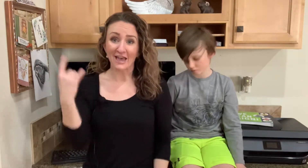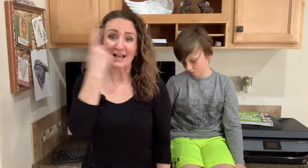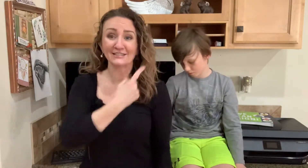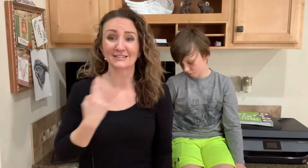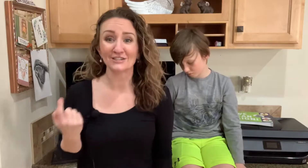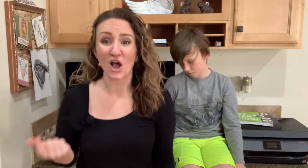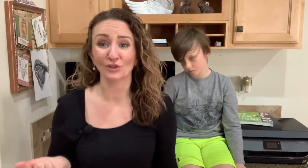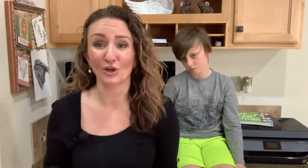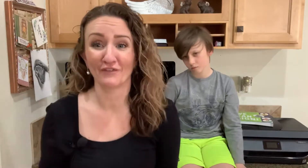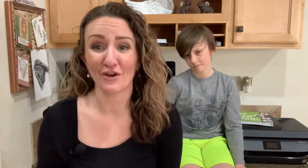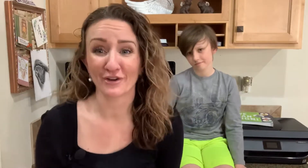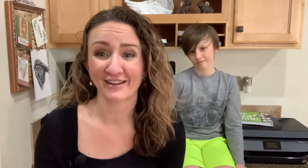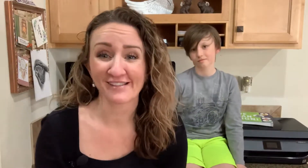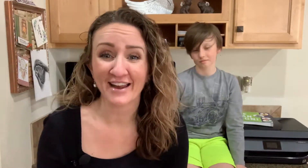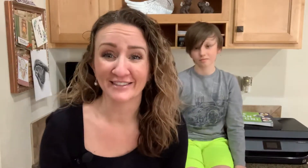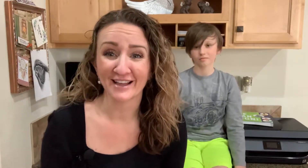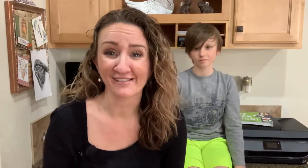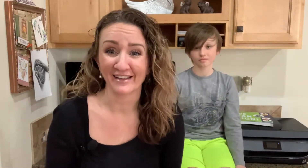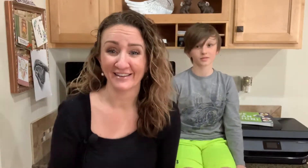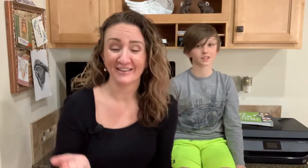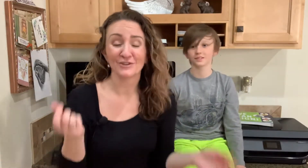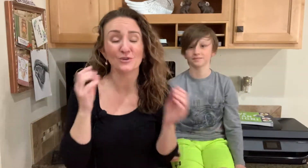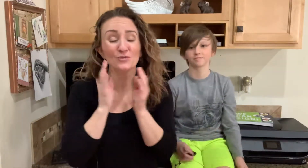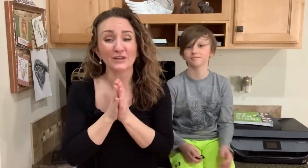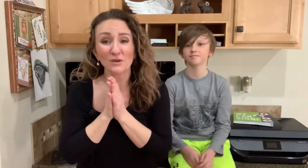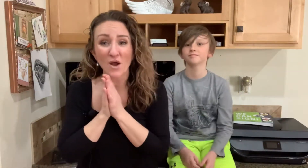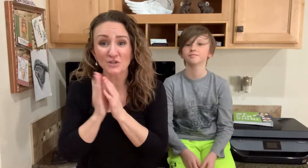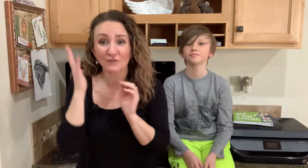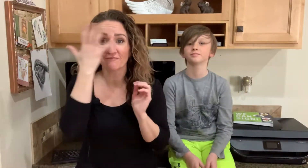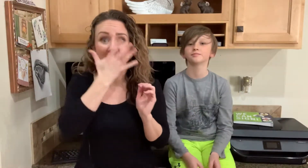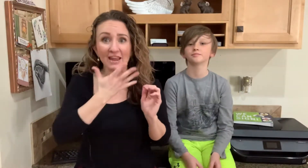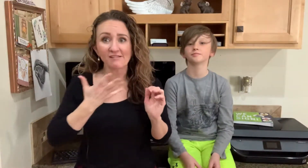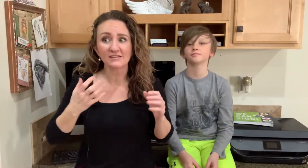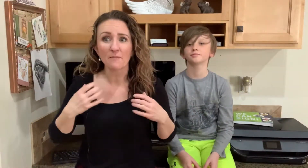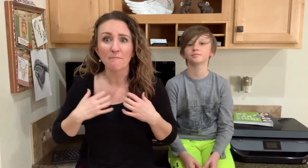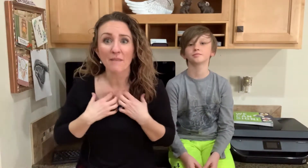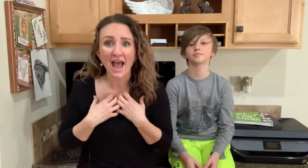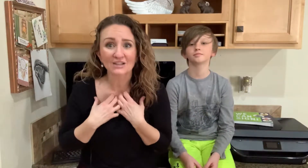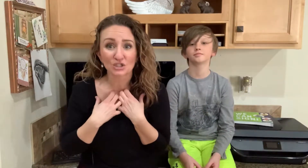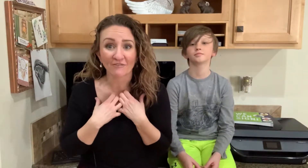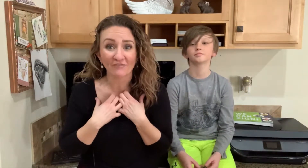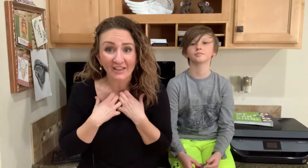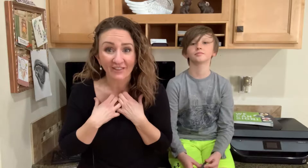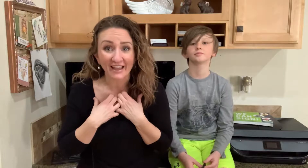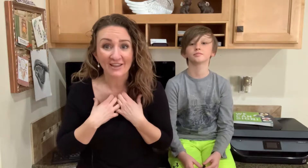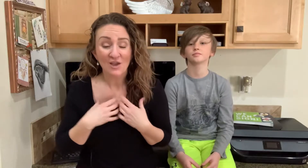that does not look very excited, does it? You really want your face to match the feeling.